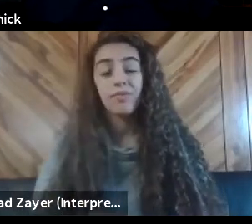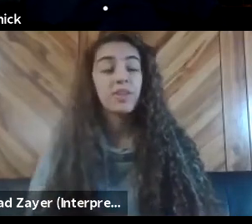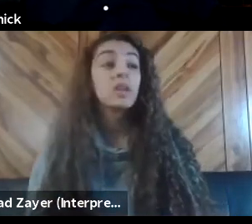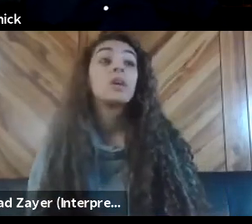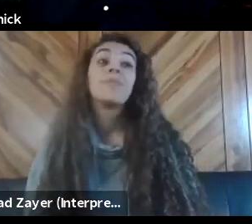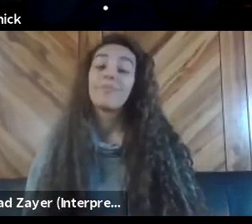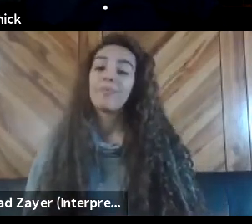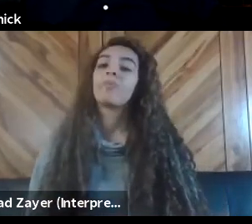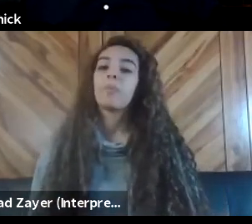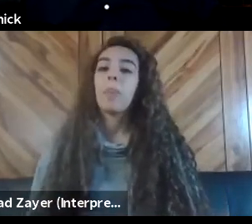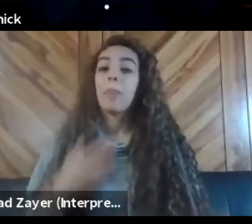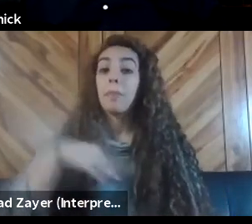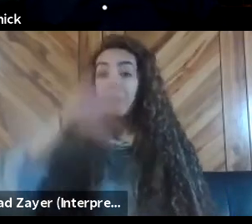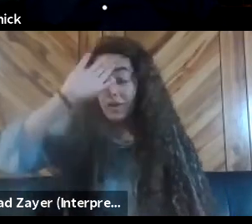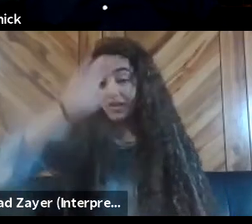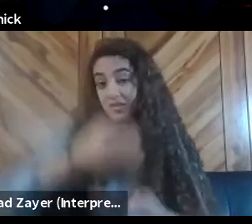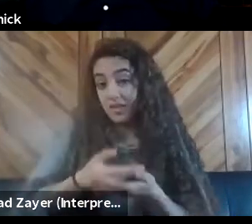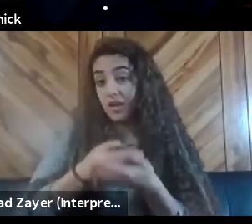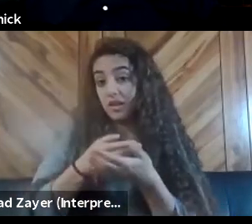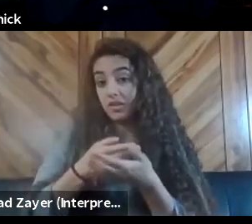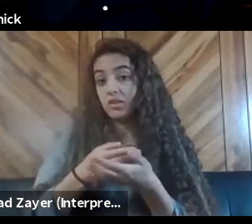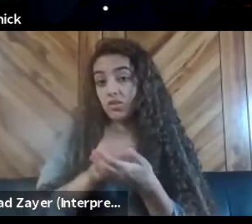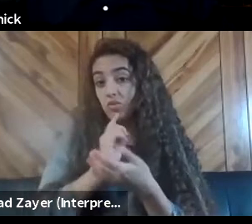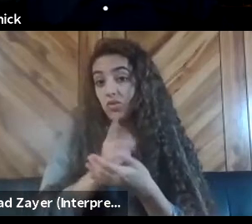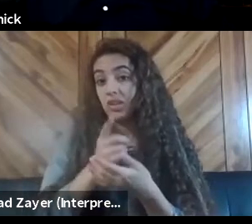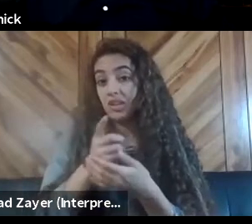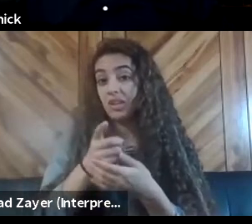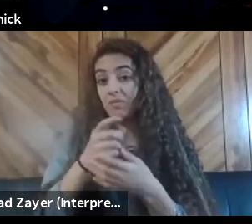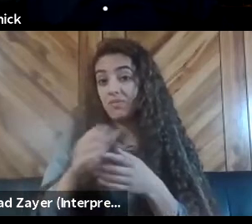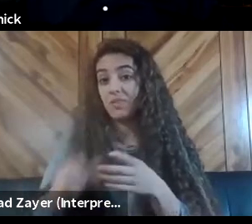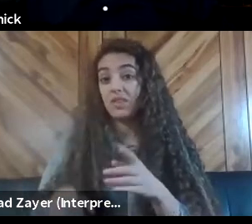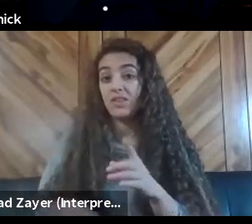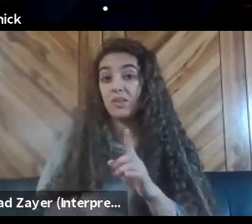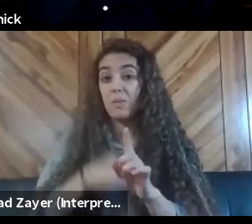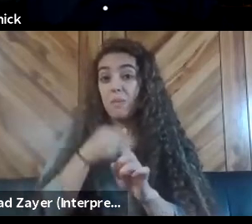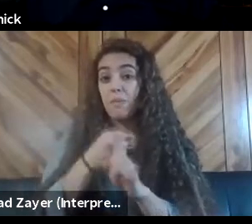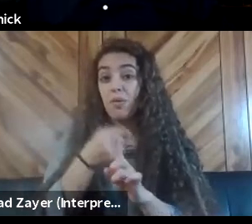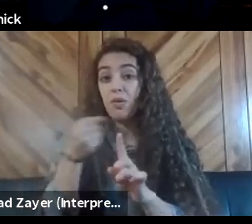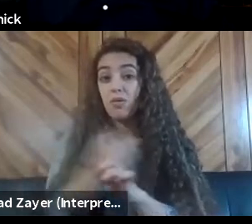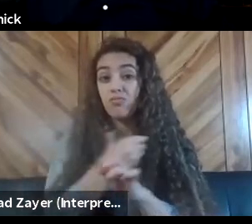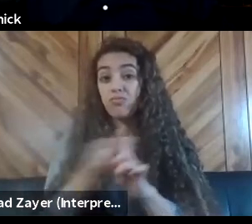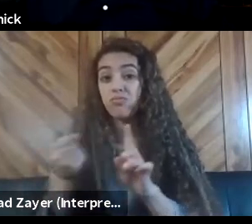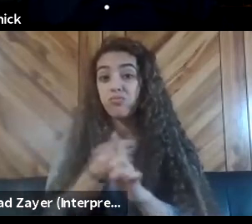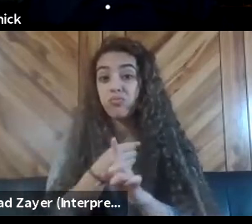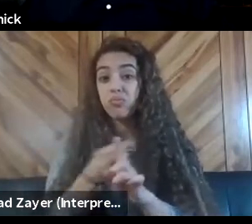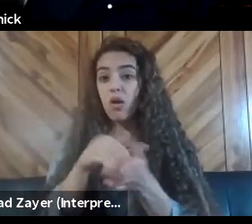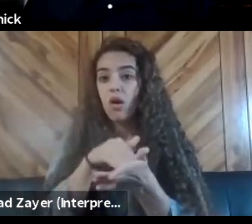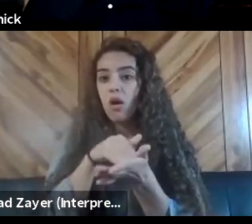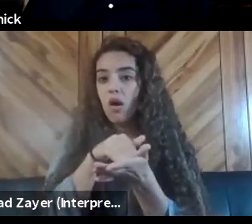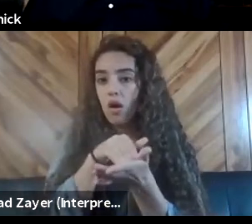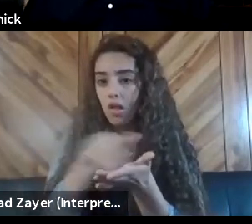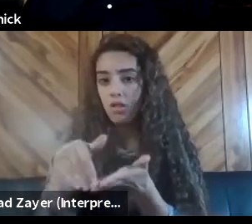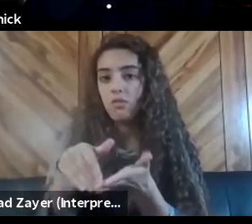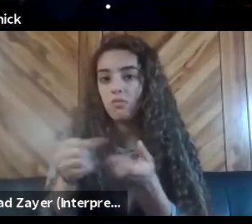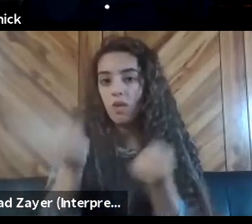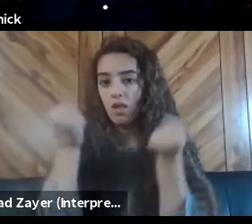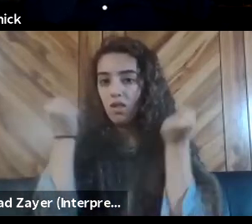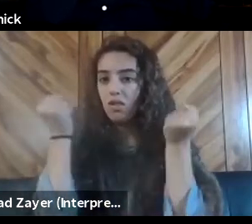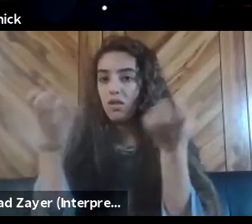my son was bullied a lot. A lot in especially in junior high.